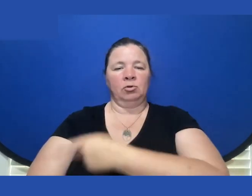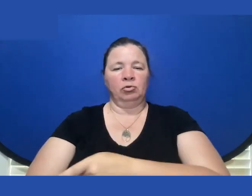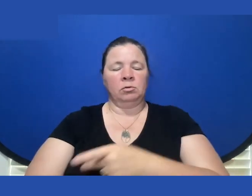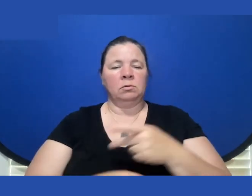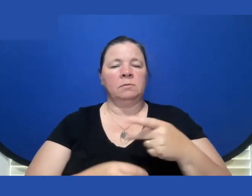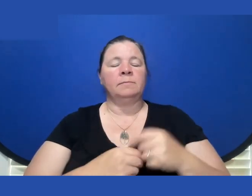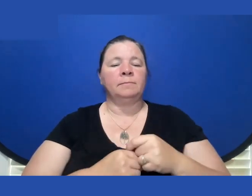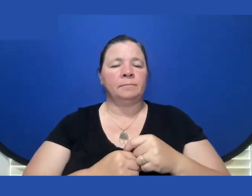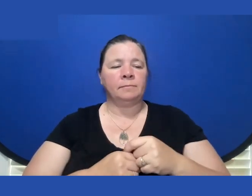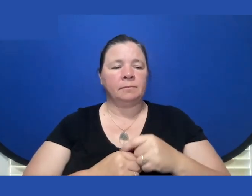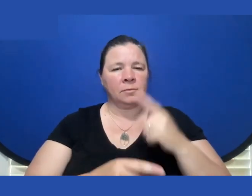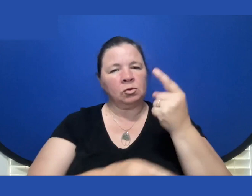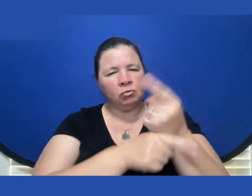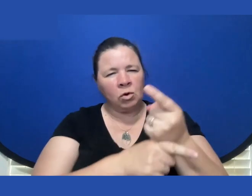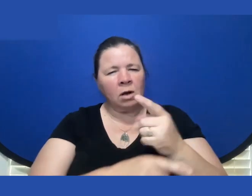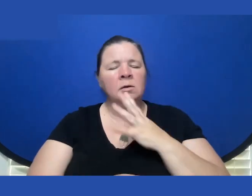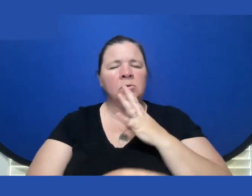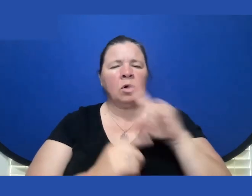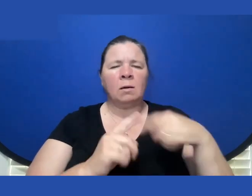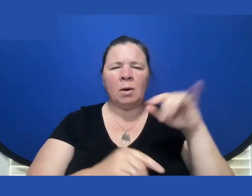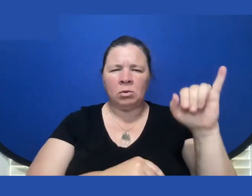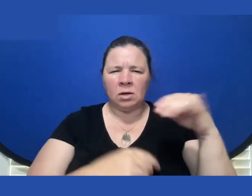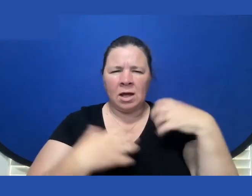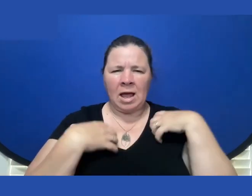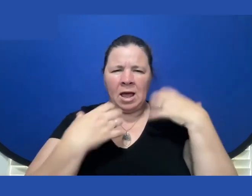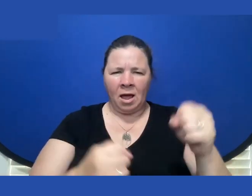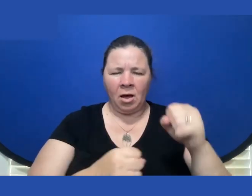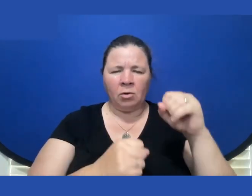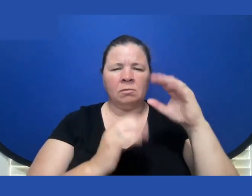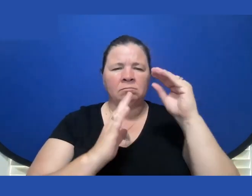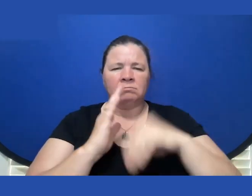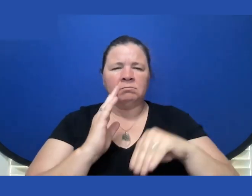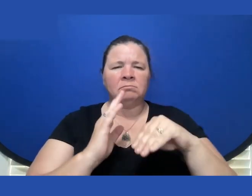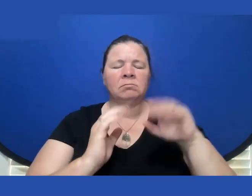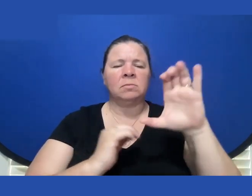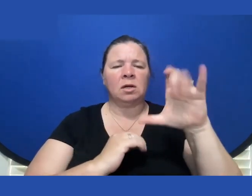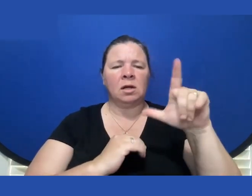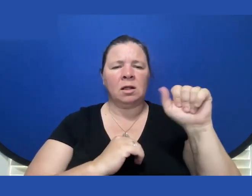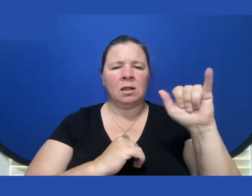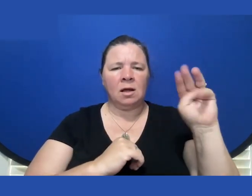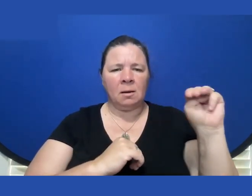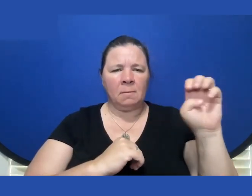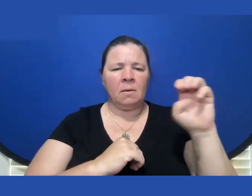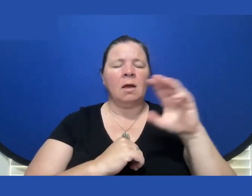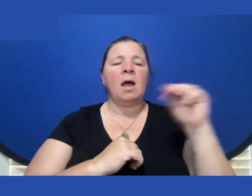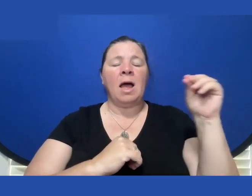So, you talked about health claims and insurance, and obviously for what you're doing, I mean, even for my limited knowledge,